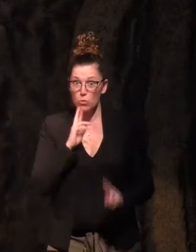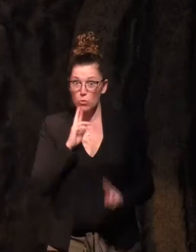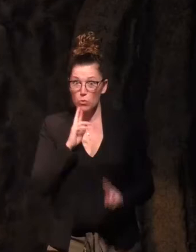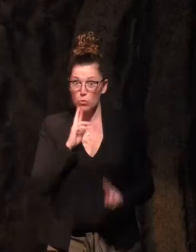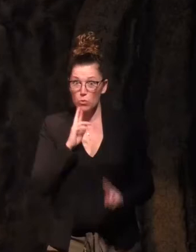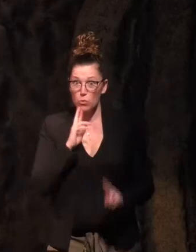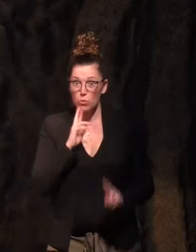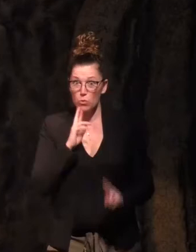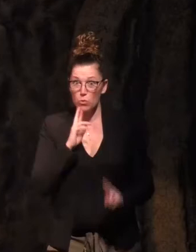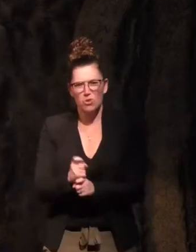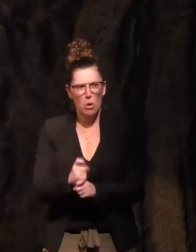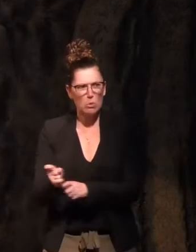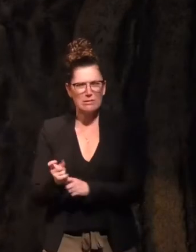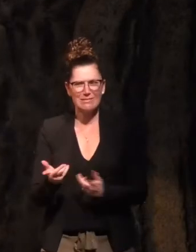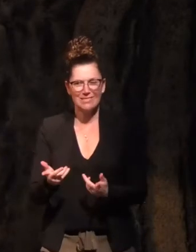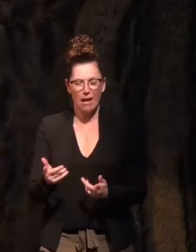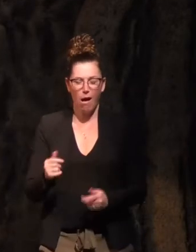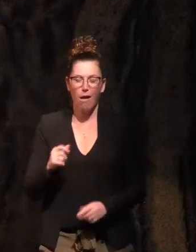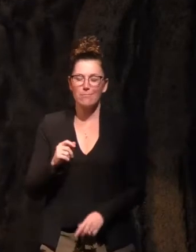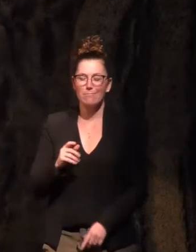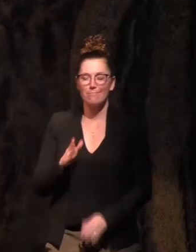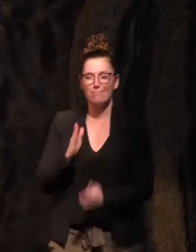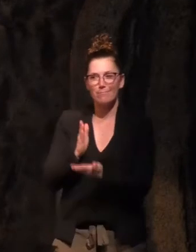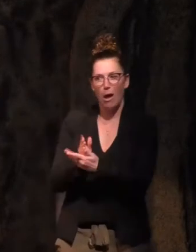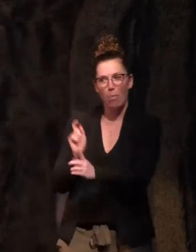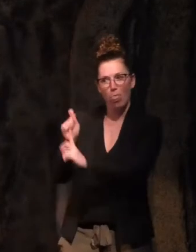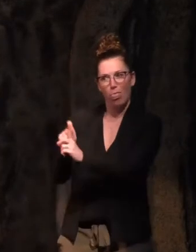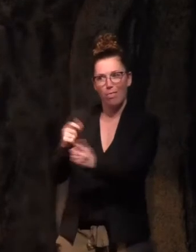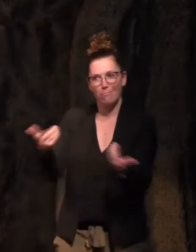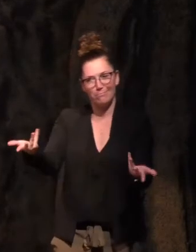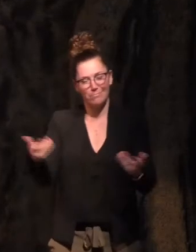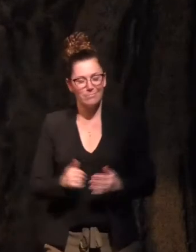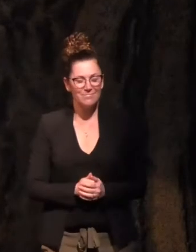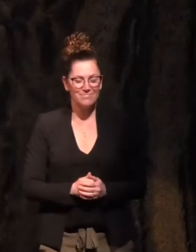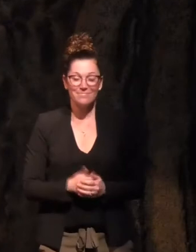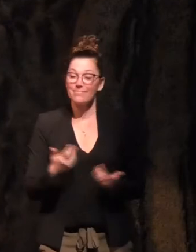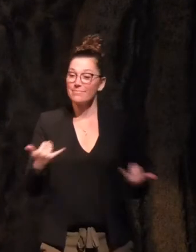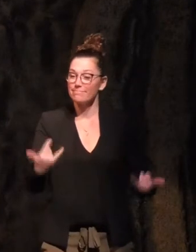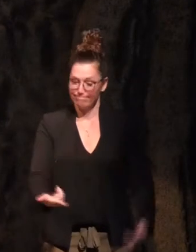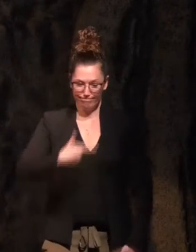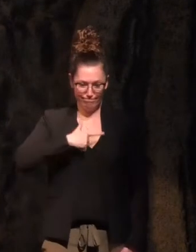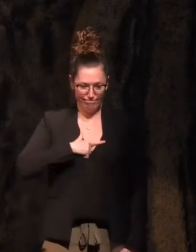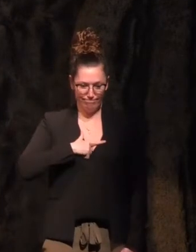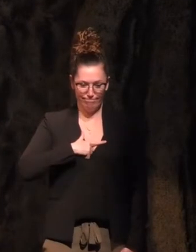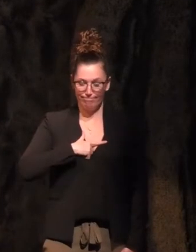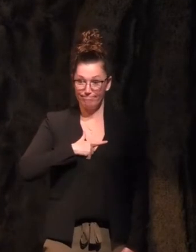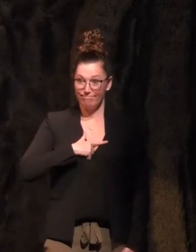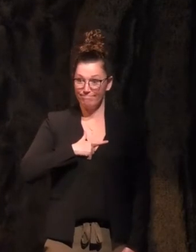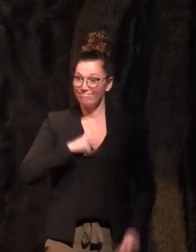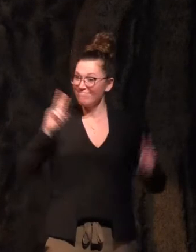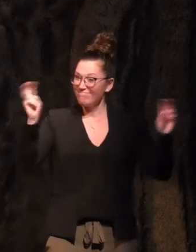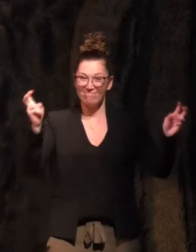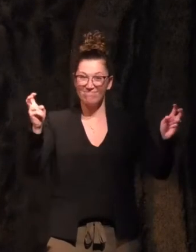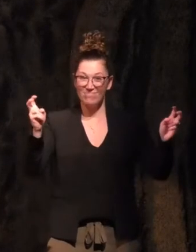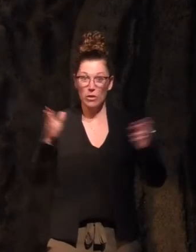and thank you for being here. And so this year it's my turn. Now obviously this year's theme isn't the future of storytelling because we did that already.